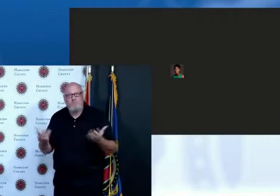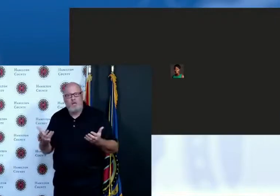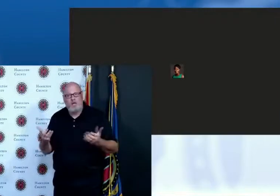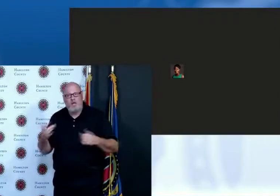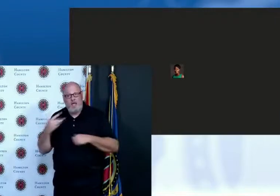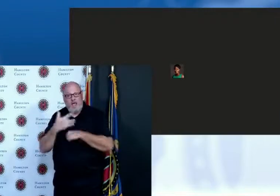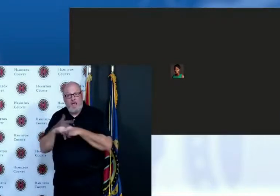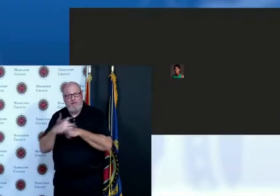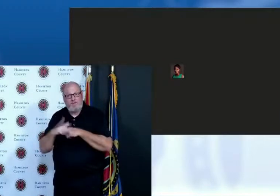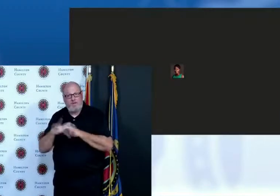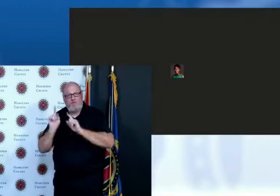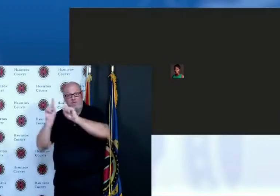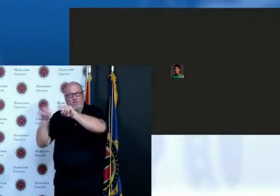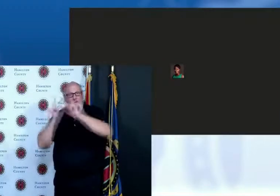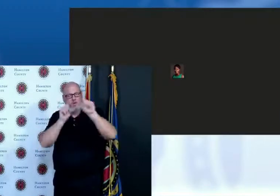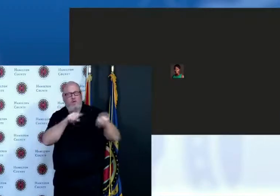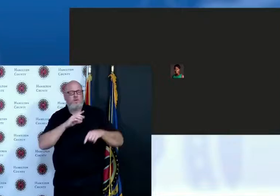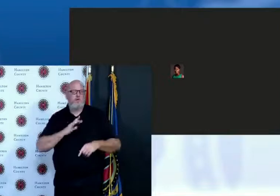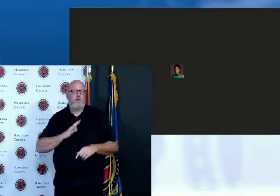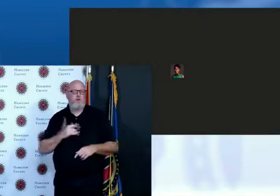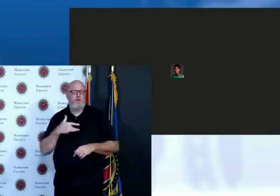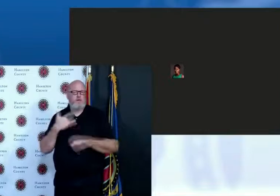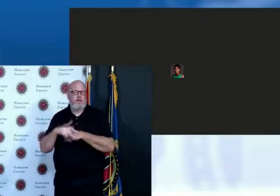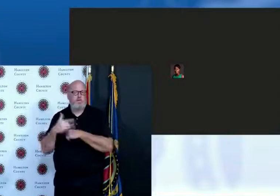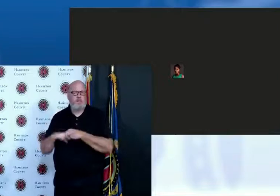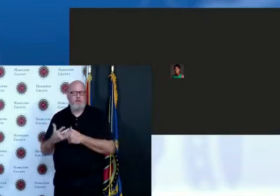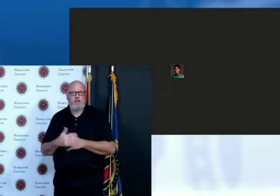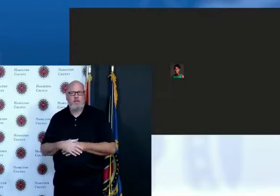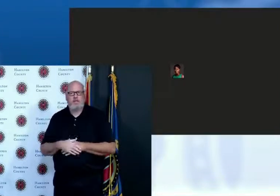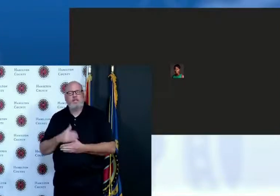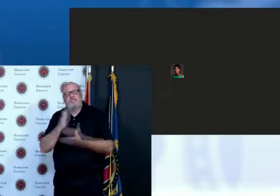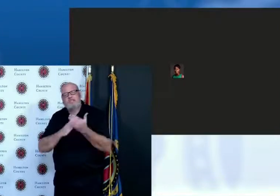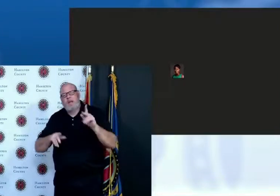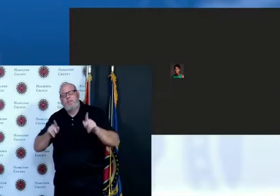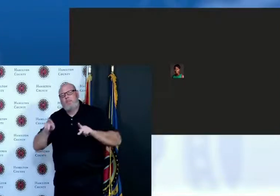take that opportunity away from somebody maybe who needed it maybe unlike some of the stories